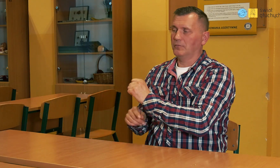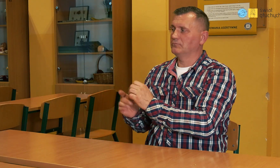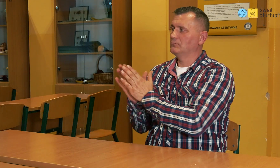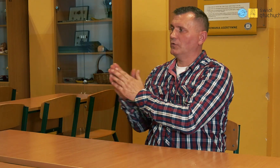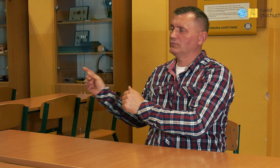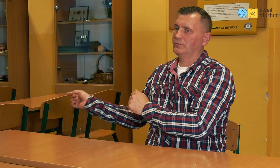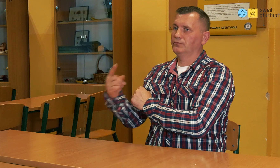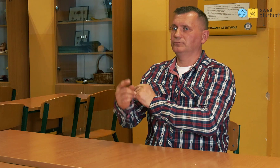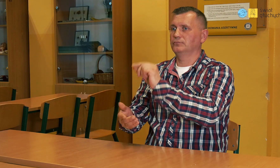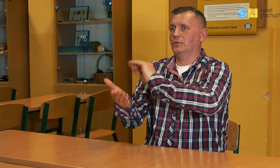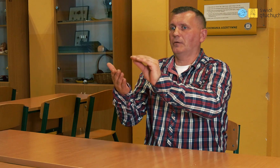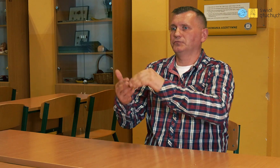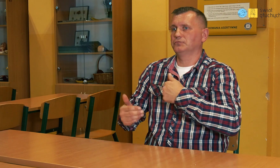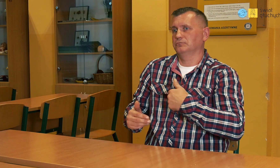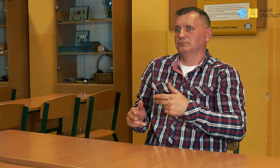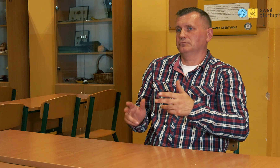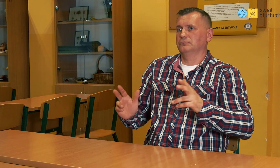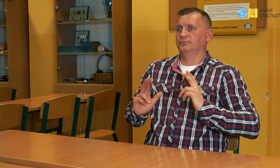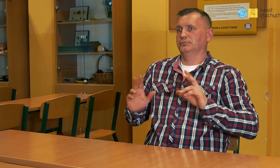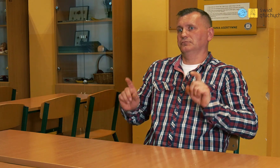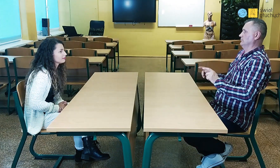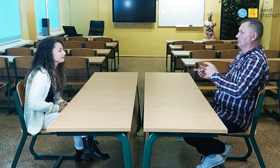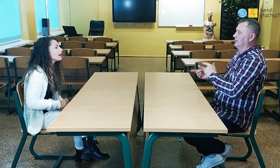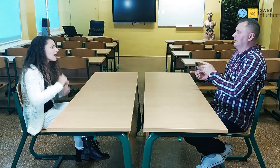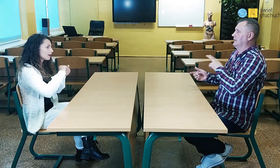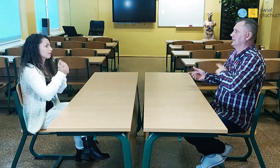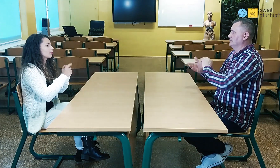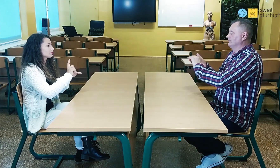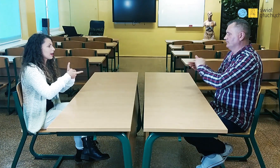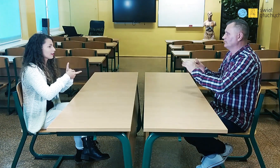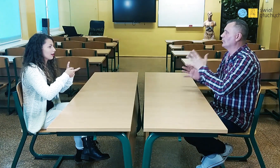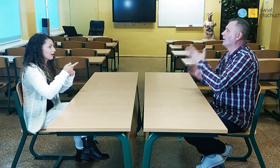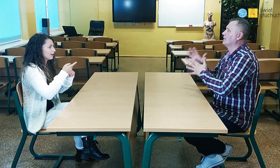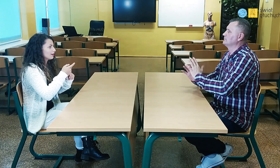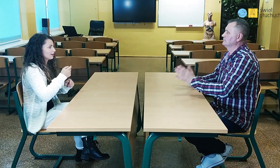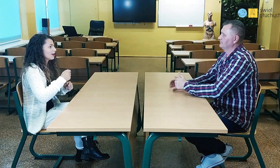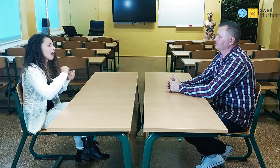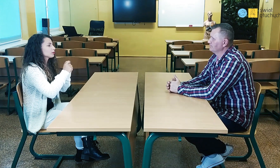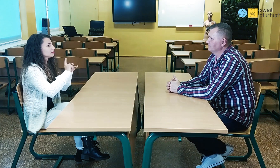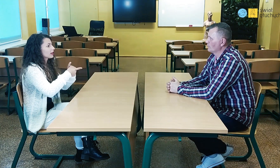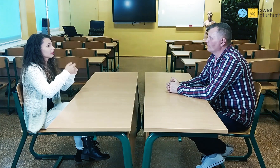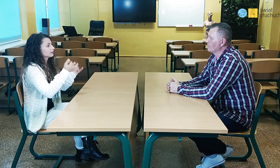allowing the teacher to take a break. The student had to write, not sign. Yes, or as a punishment, the student might have to move to a different seat or even sit in the front row.